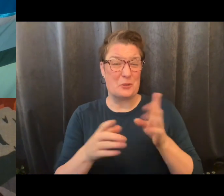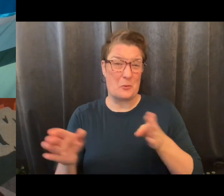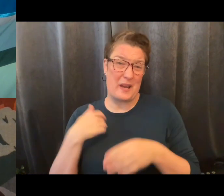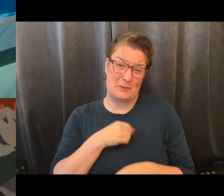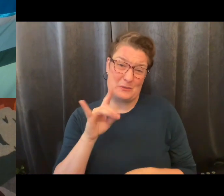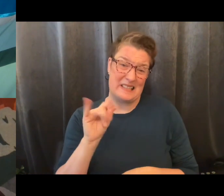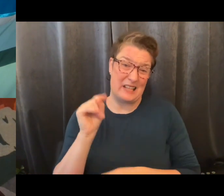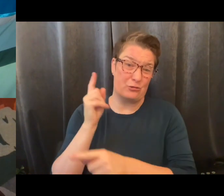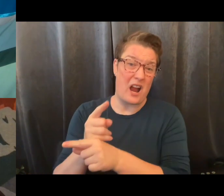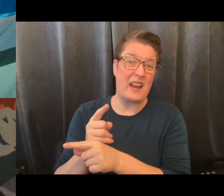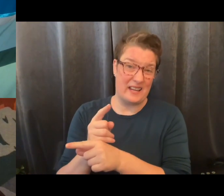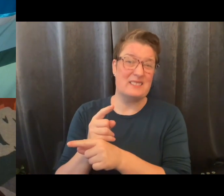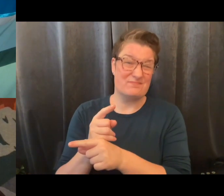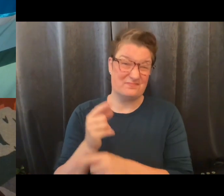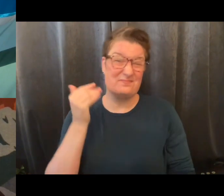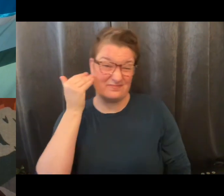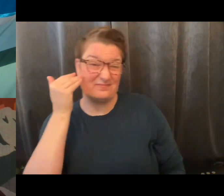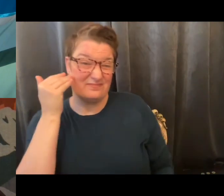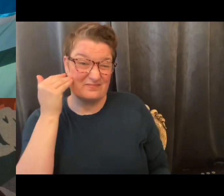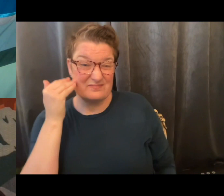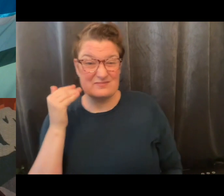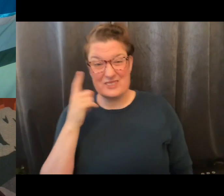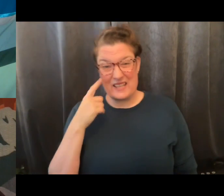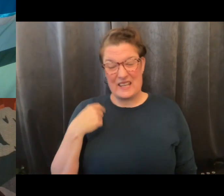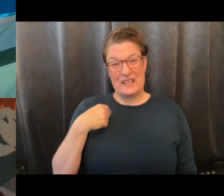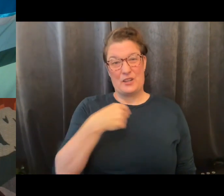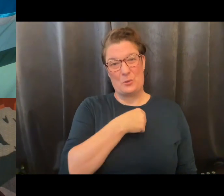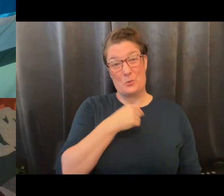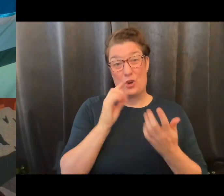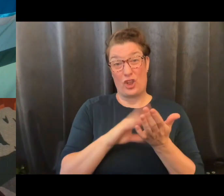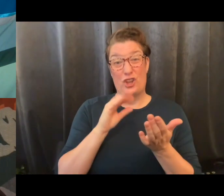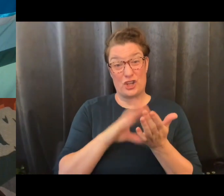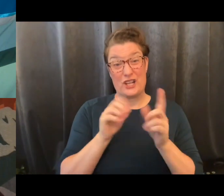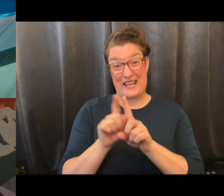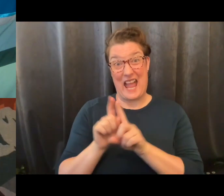You know, I think we are learning as a species and as a culture that